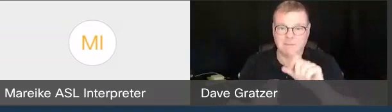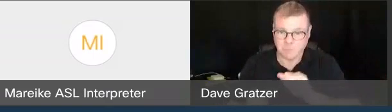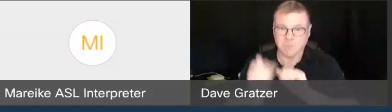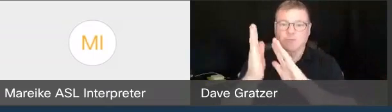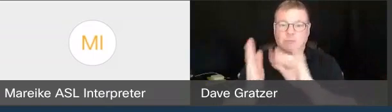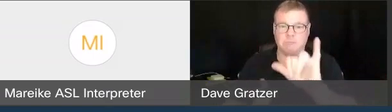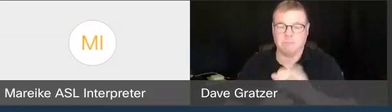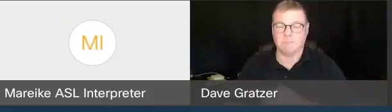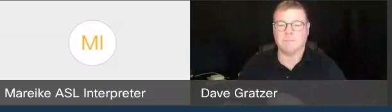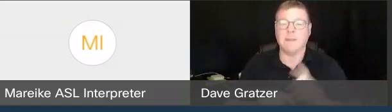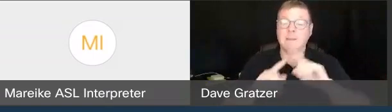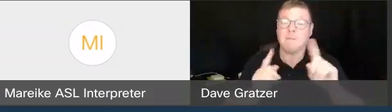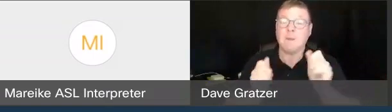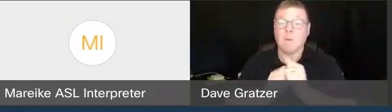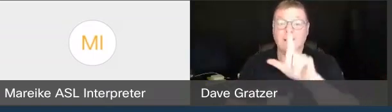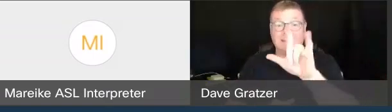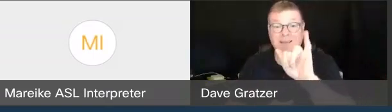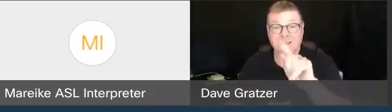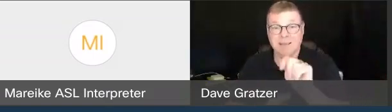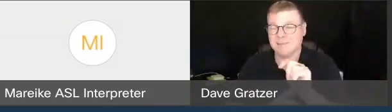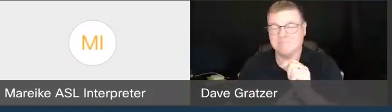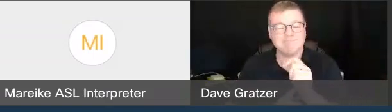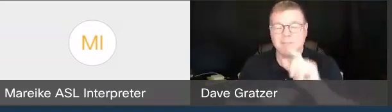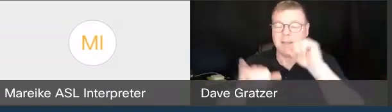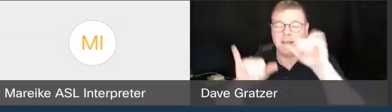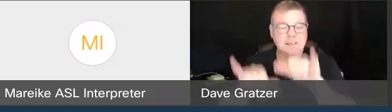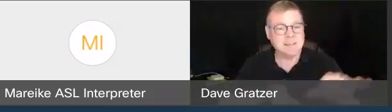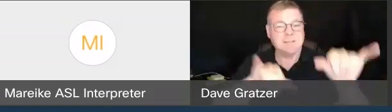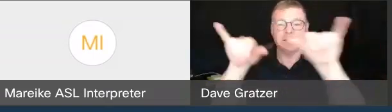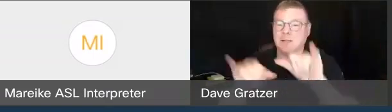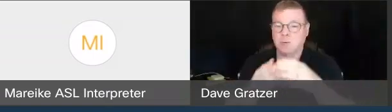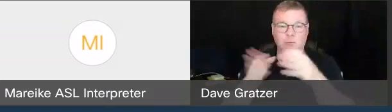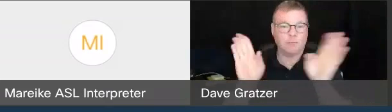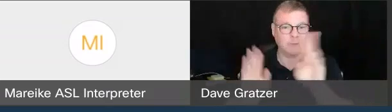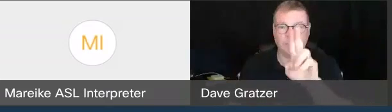But with respect to the literature, that's not standardized across the board, many ACT teams,